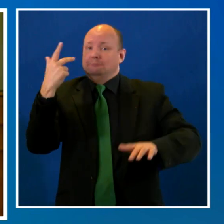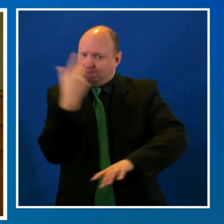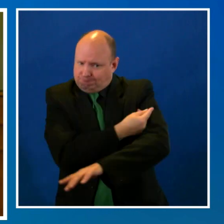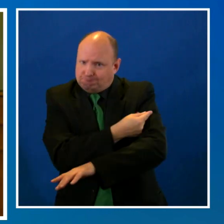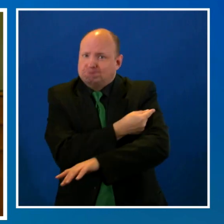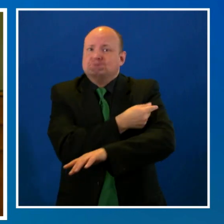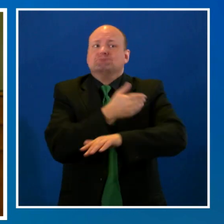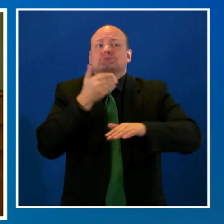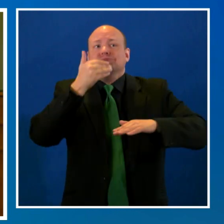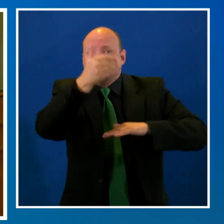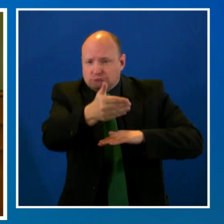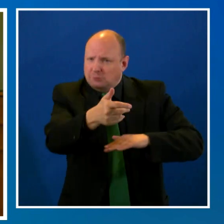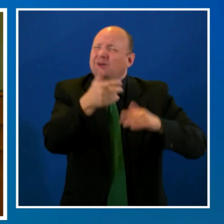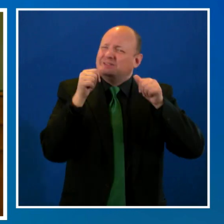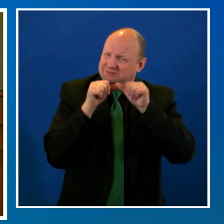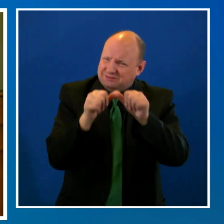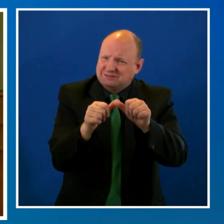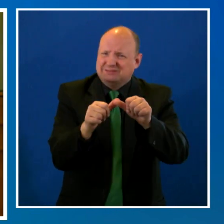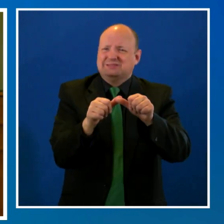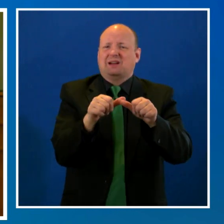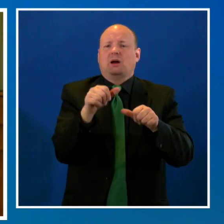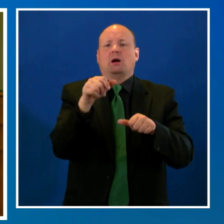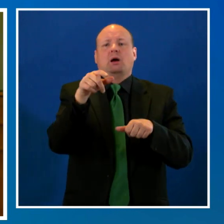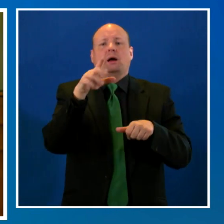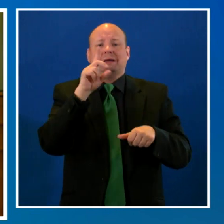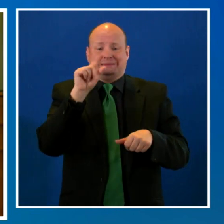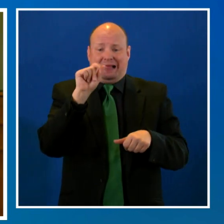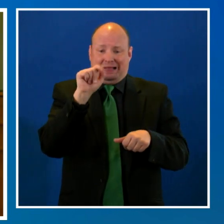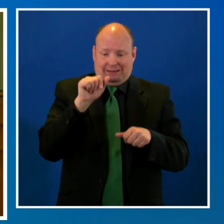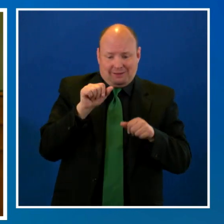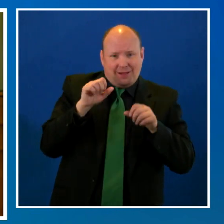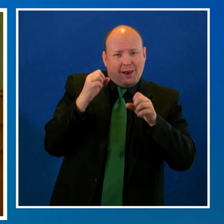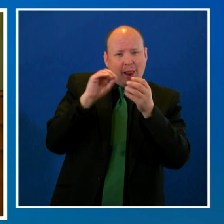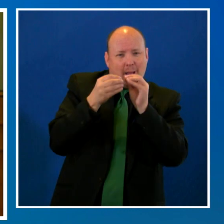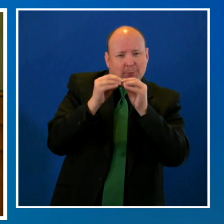Data continues to highlight the fact that COVID-19 vaccines are